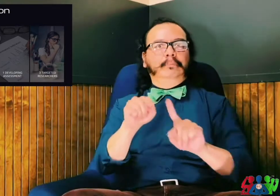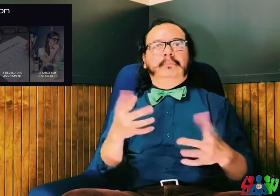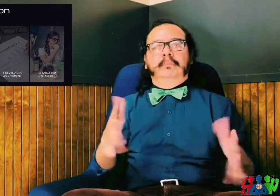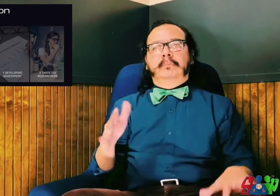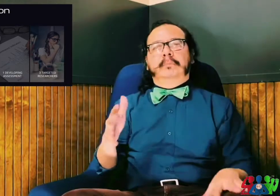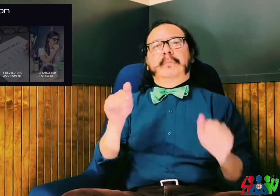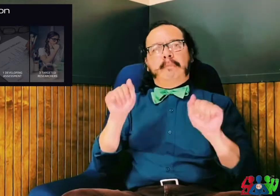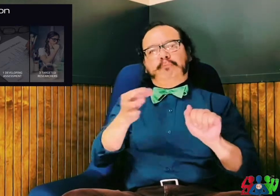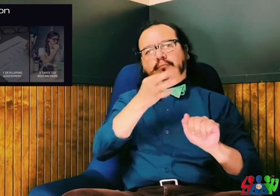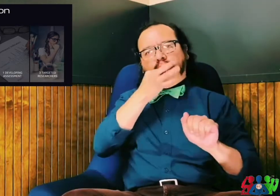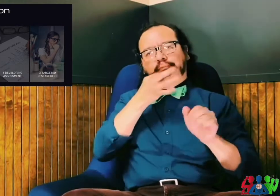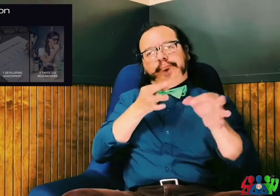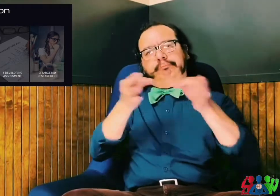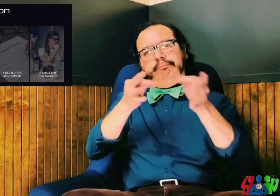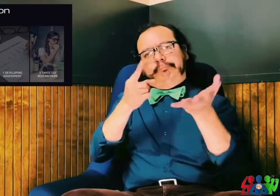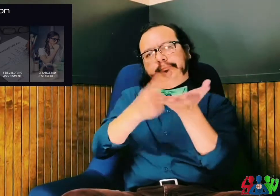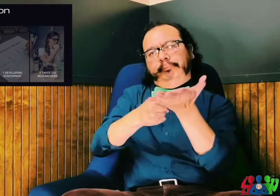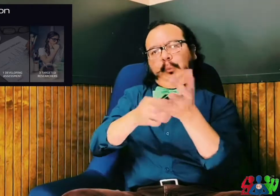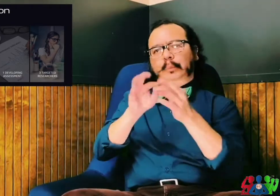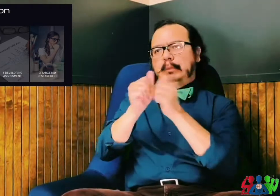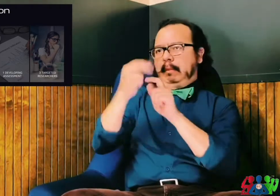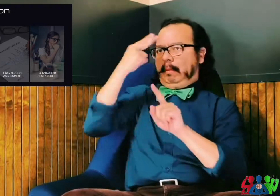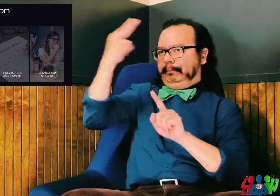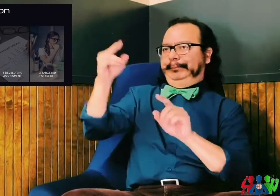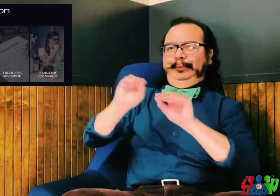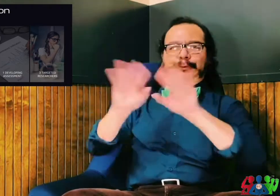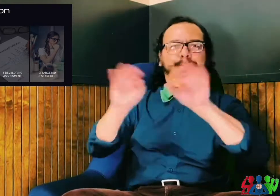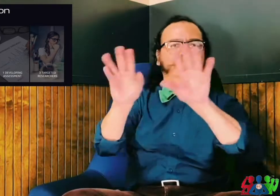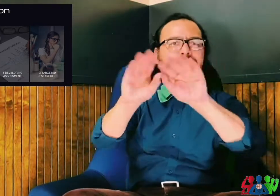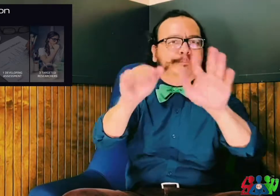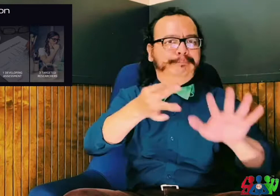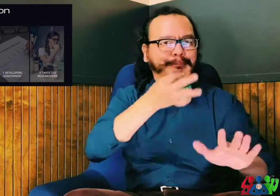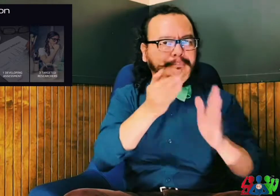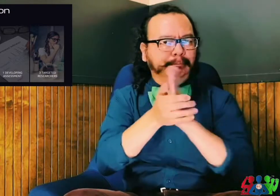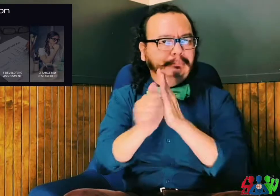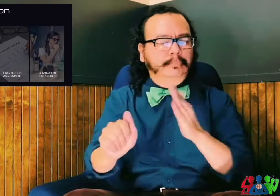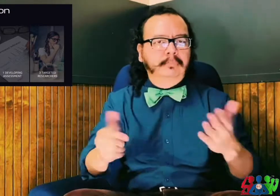They also need to better articulate their hypotheses.